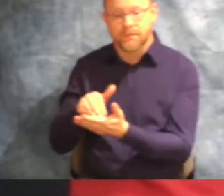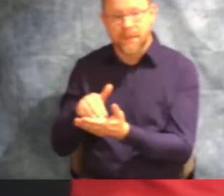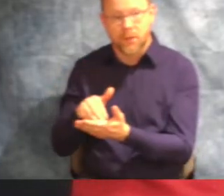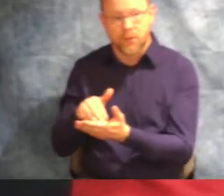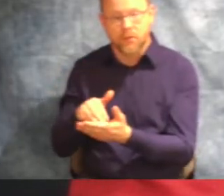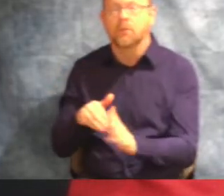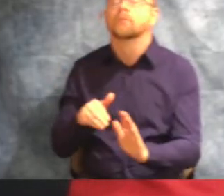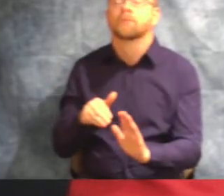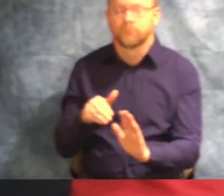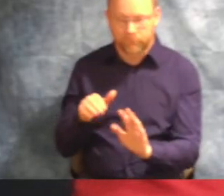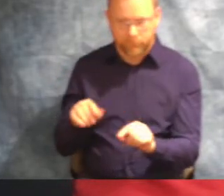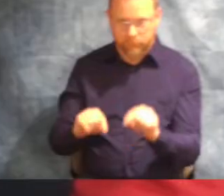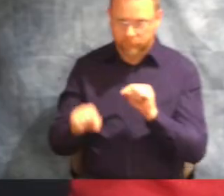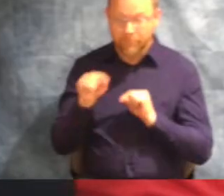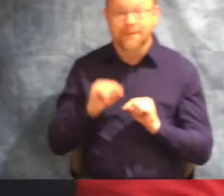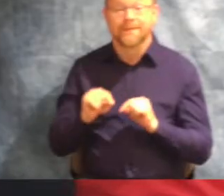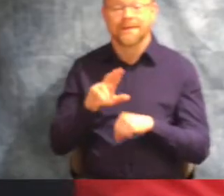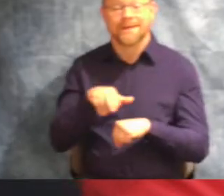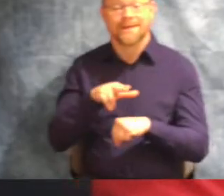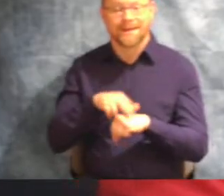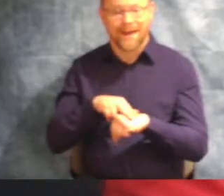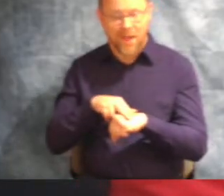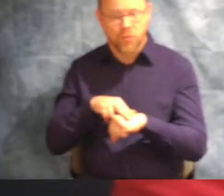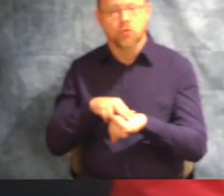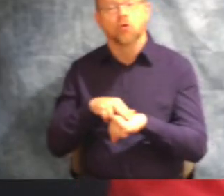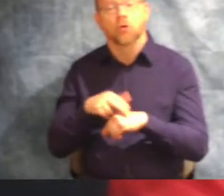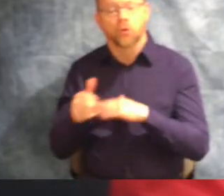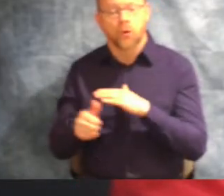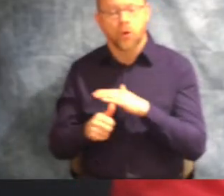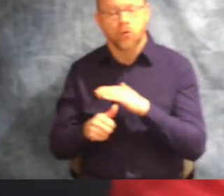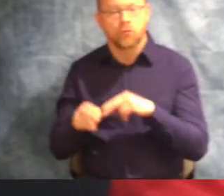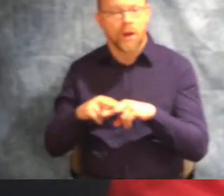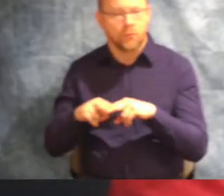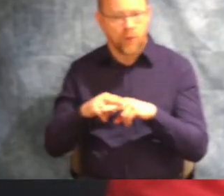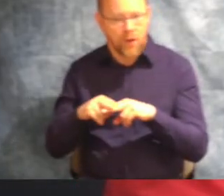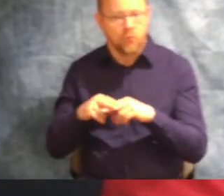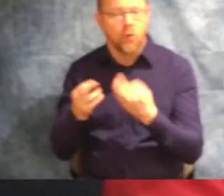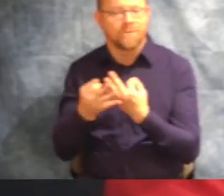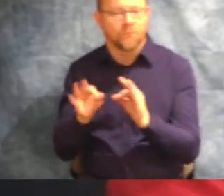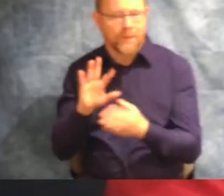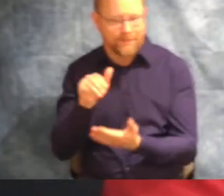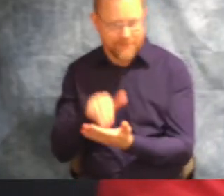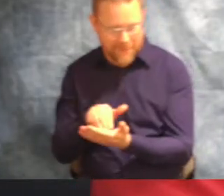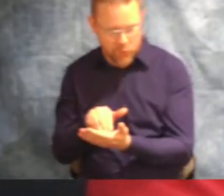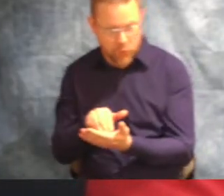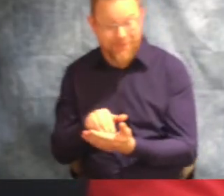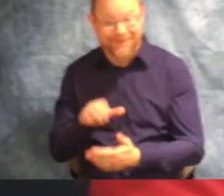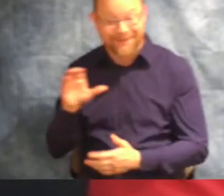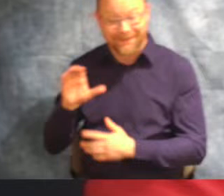leadership of the National Underground Railroad Freedom Center and the CEO of the Freedom Center